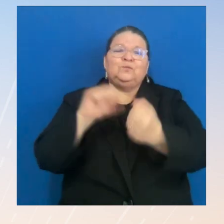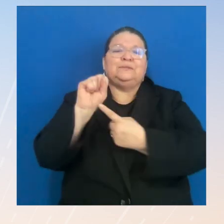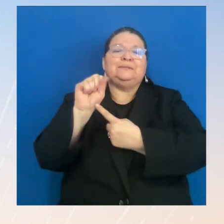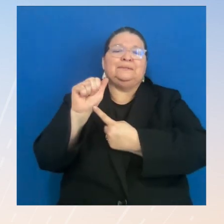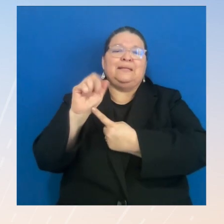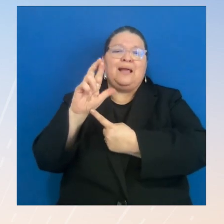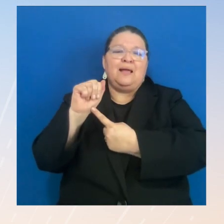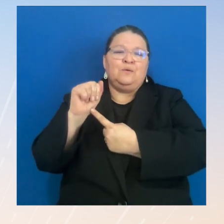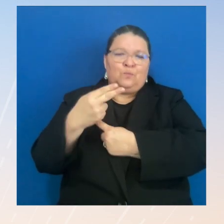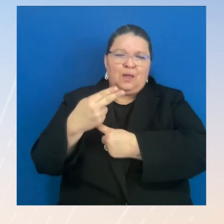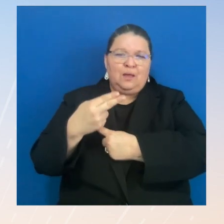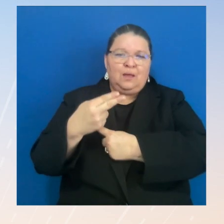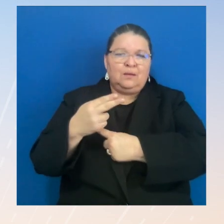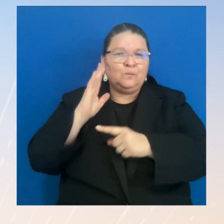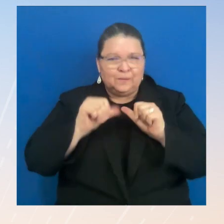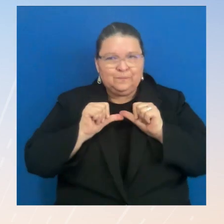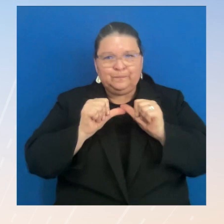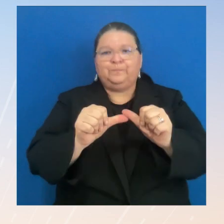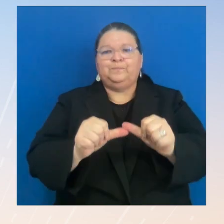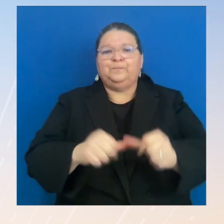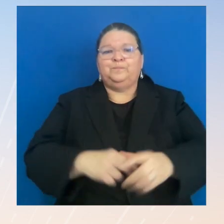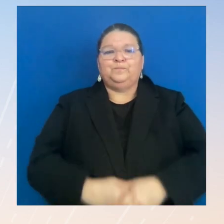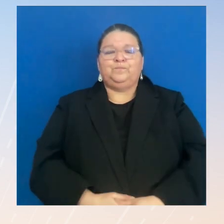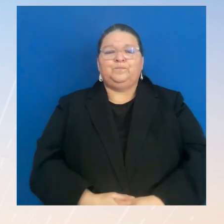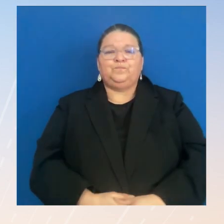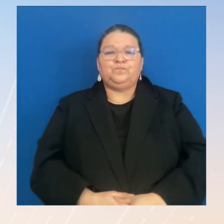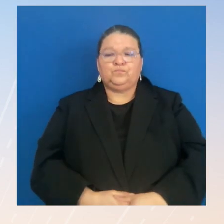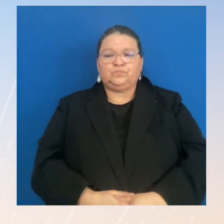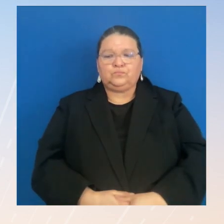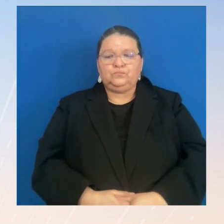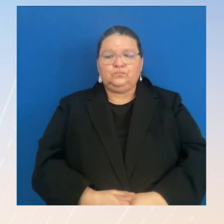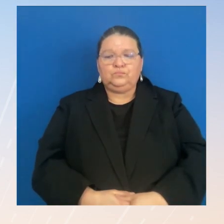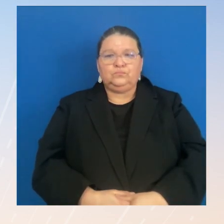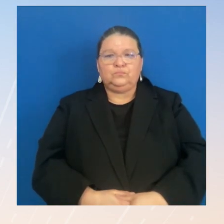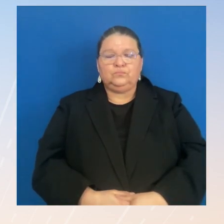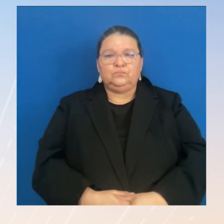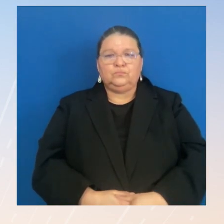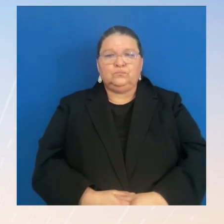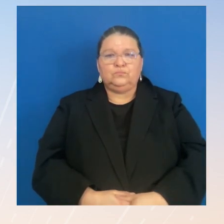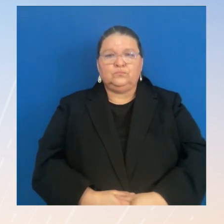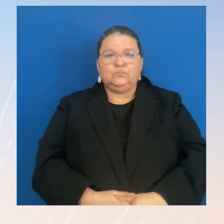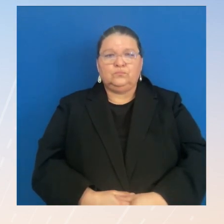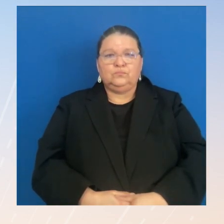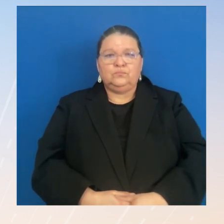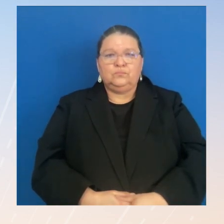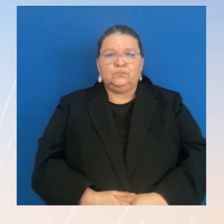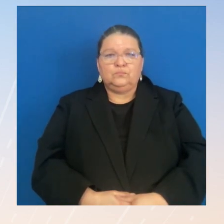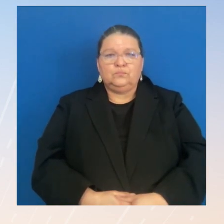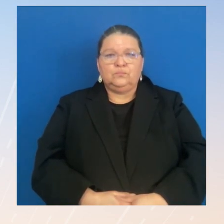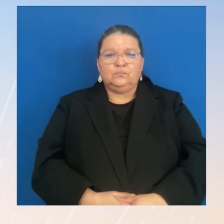bring up the deaths and injuries of American journalists injured in Ukraine or killed in Ukraine? Ms. Psaki: With?